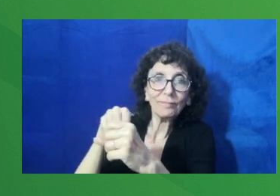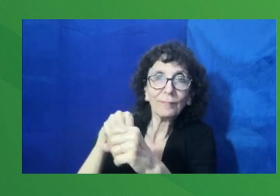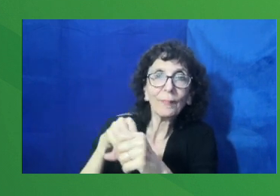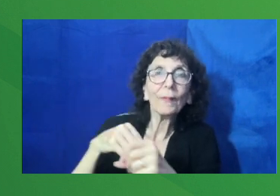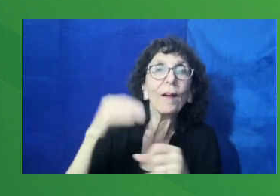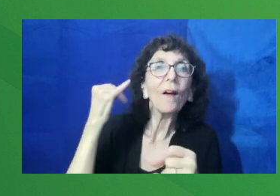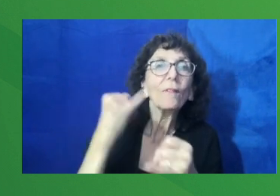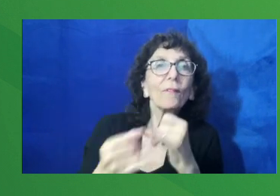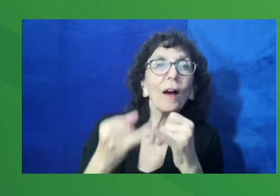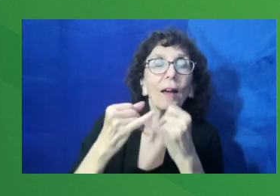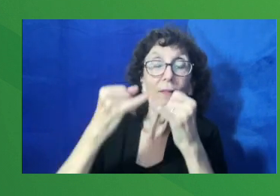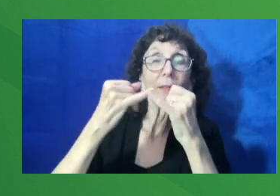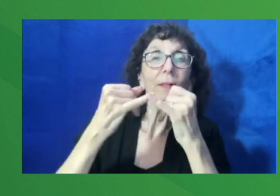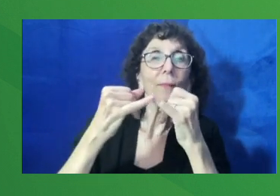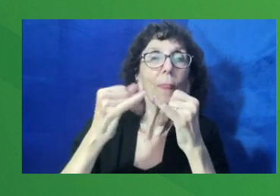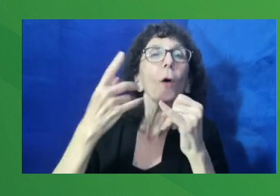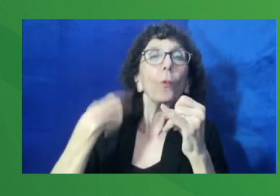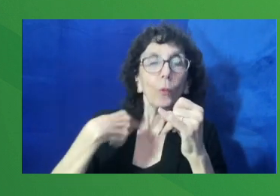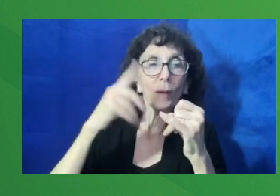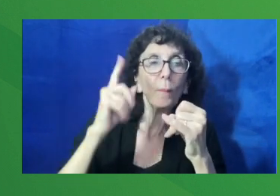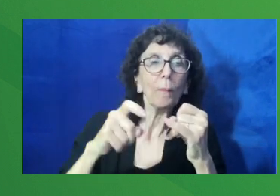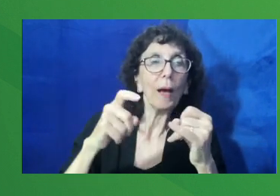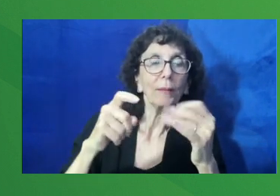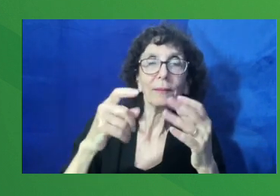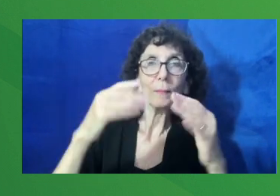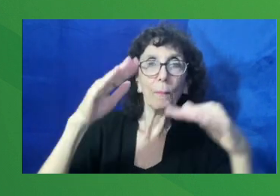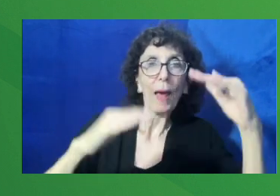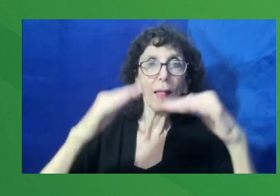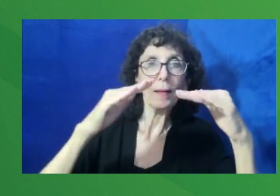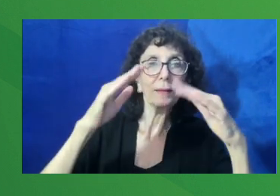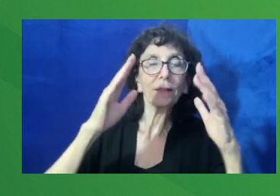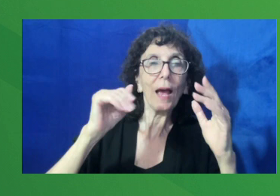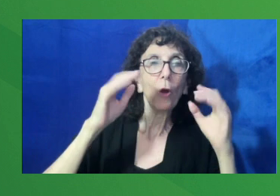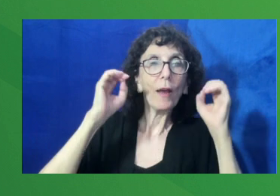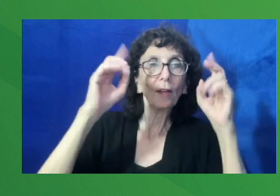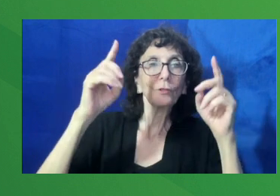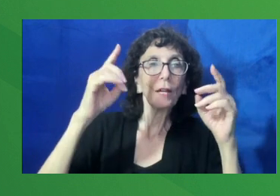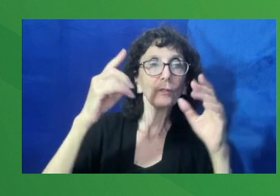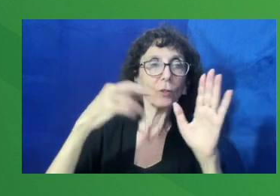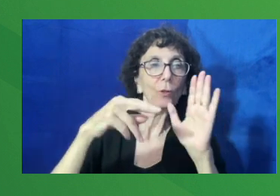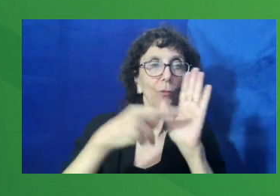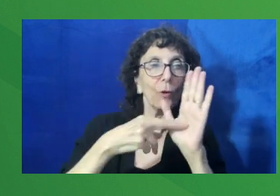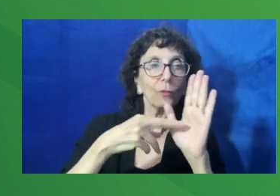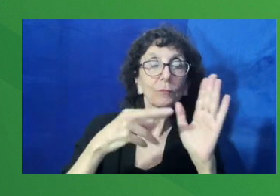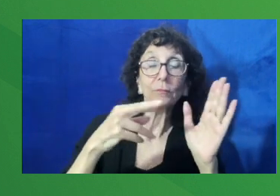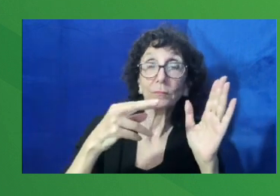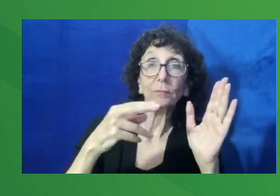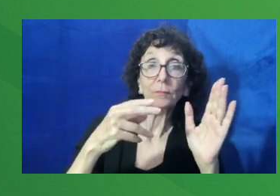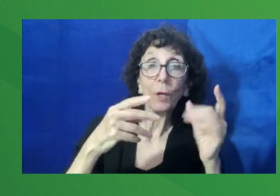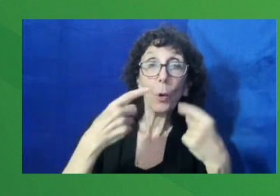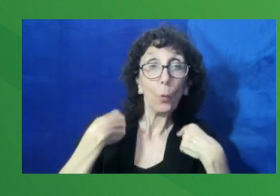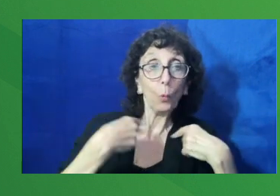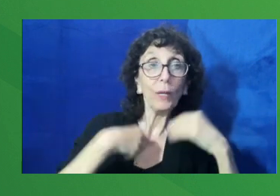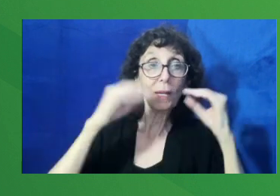find a balance within our roles as educators. As educators, we hold a tremendous amount of power